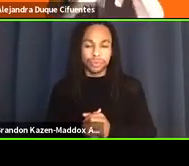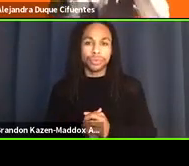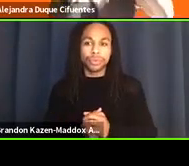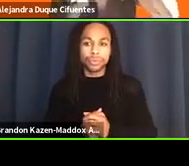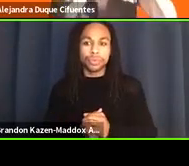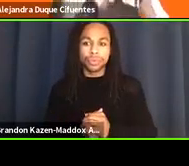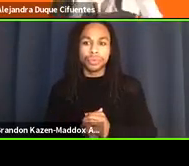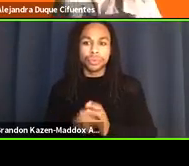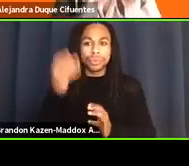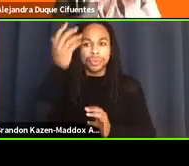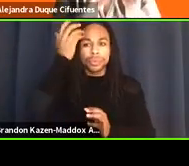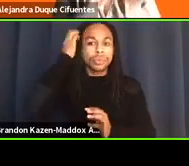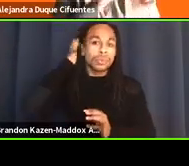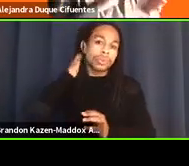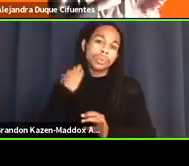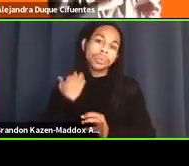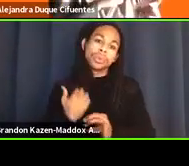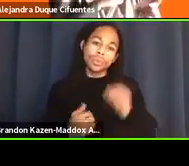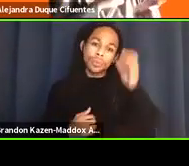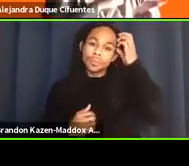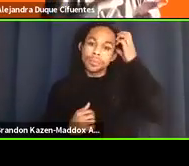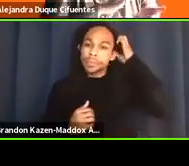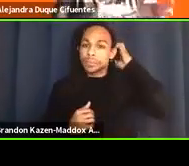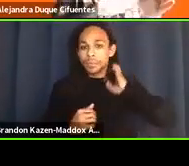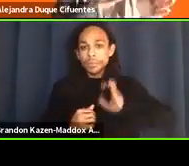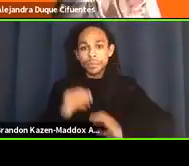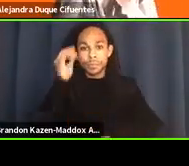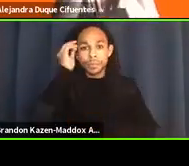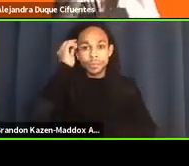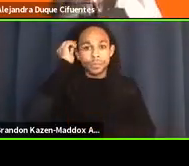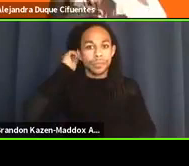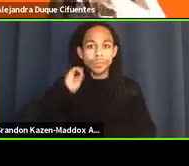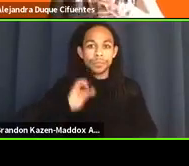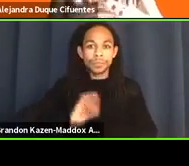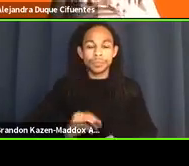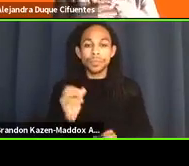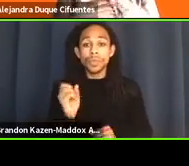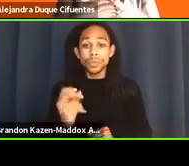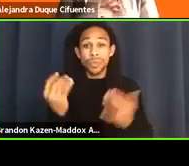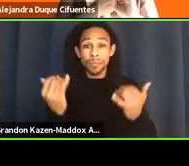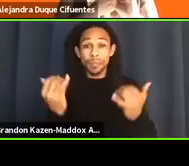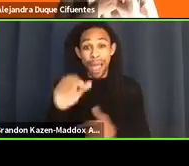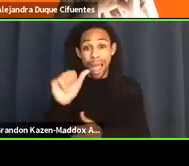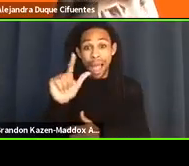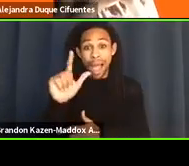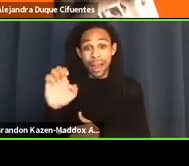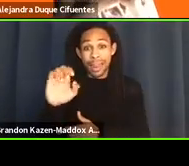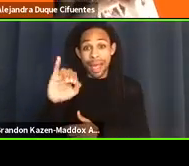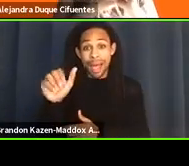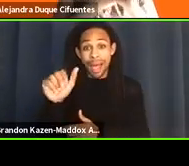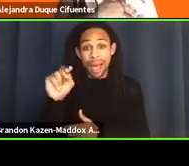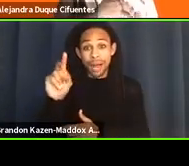and that our educators are teaching artists and the administrative staff supporting these